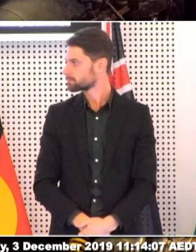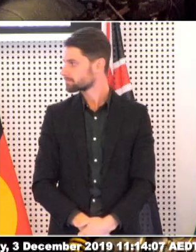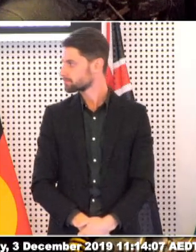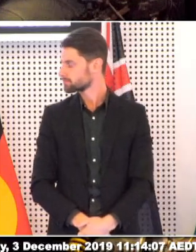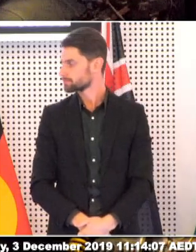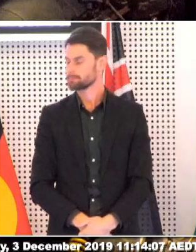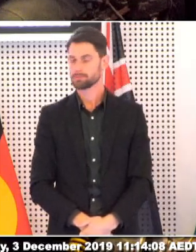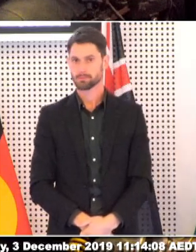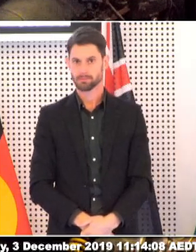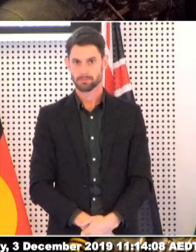COMMISSIONER McEWIN: Thank you.